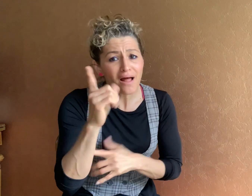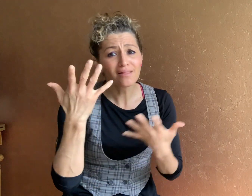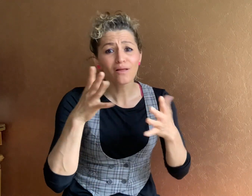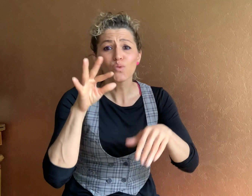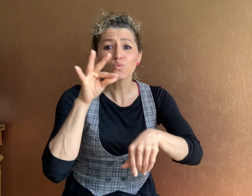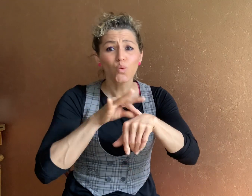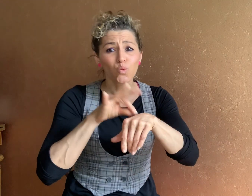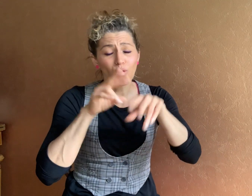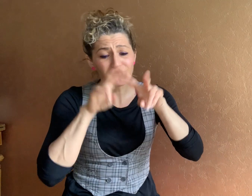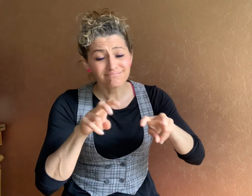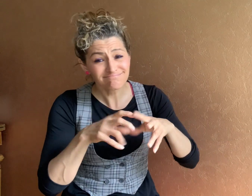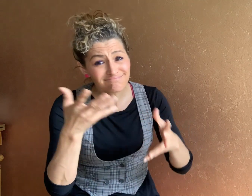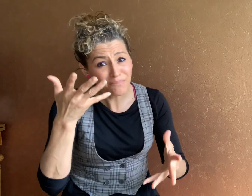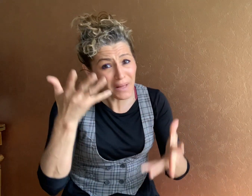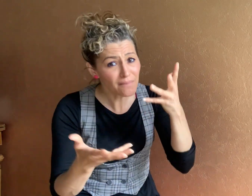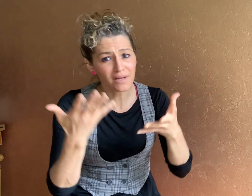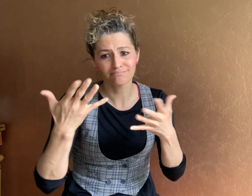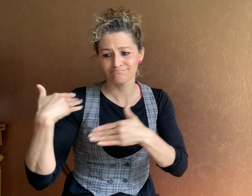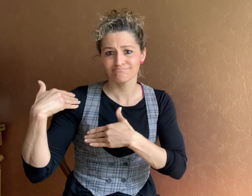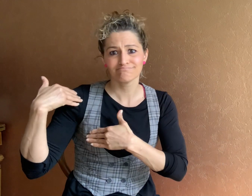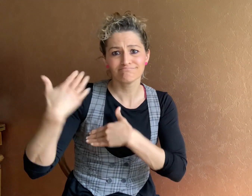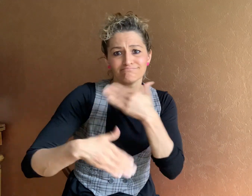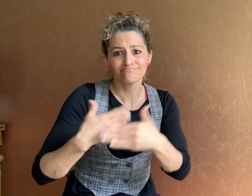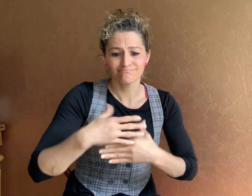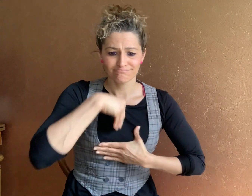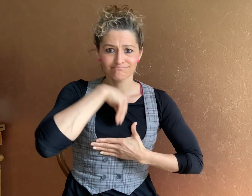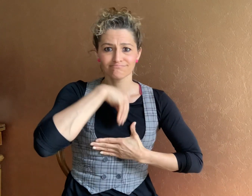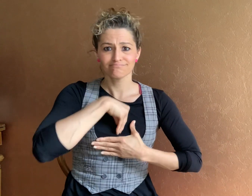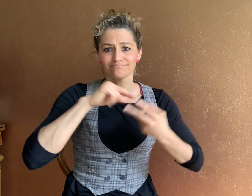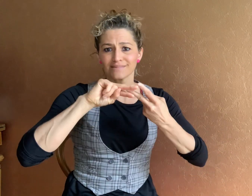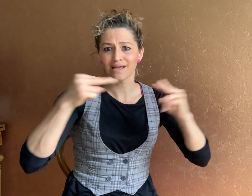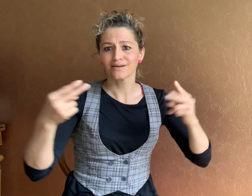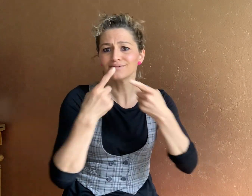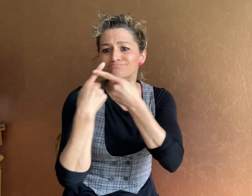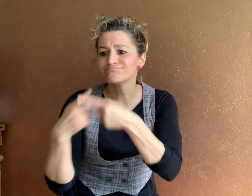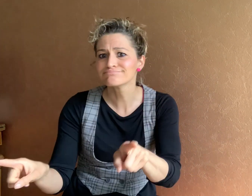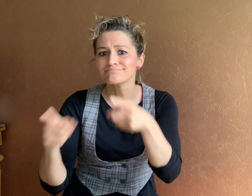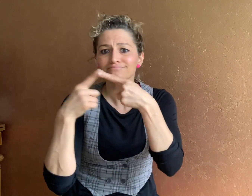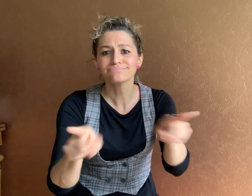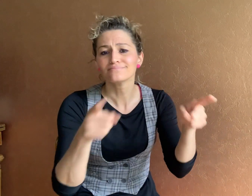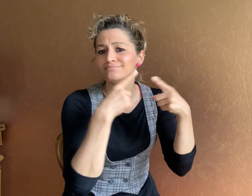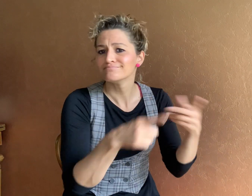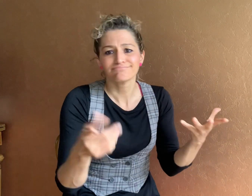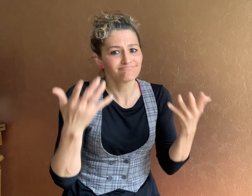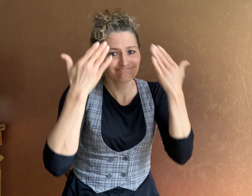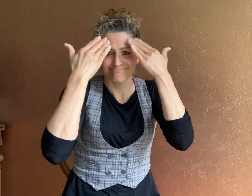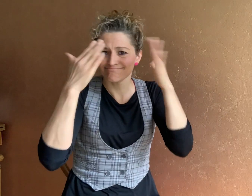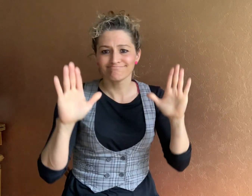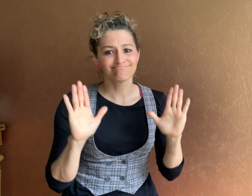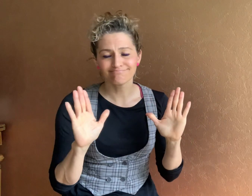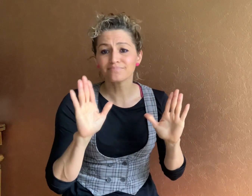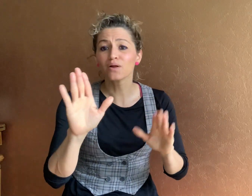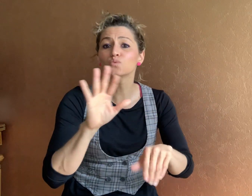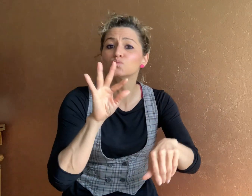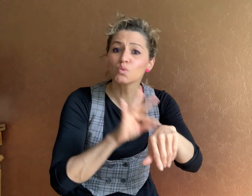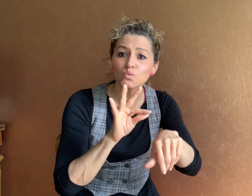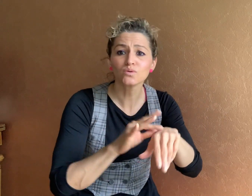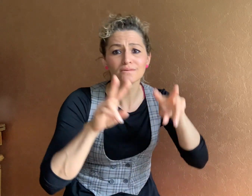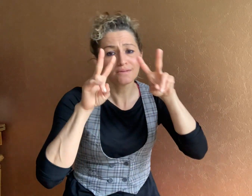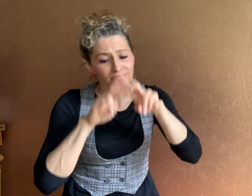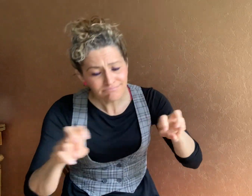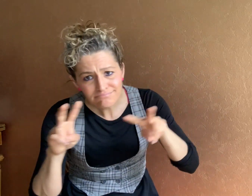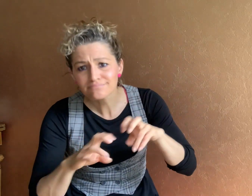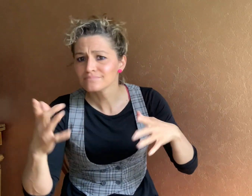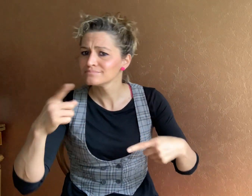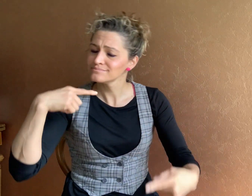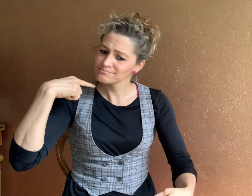though genetic factors may play a role. Doctors and